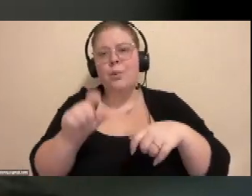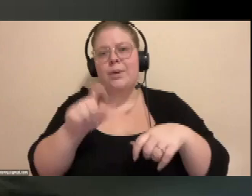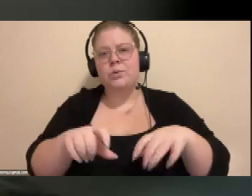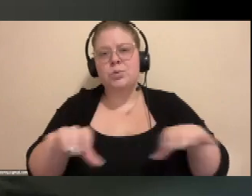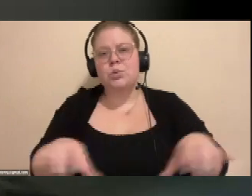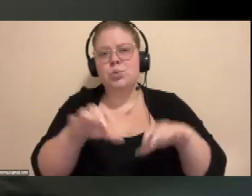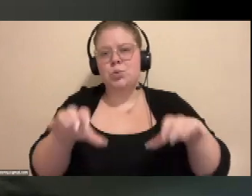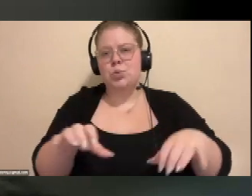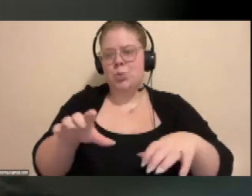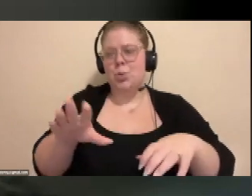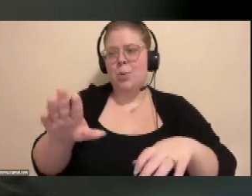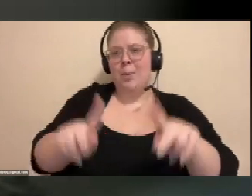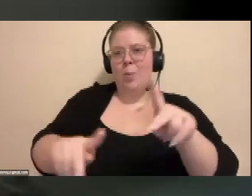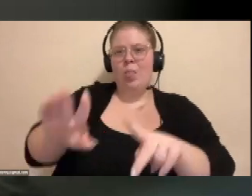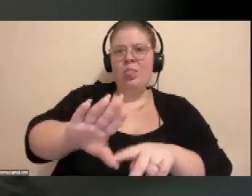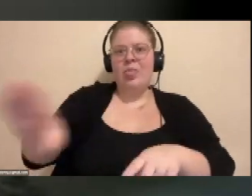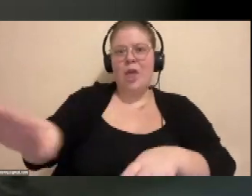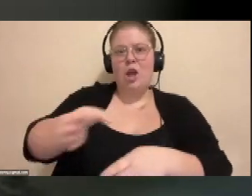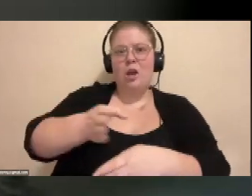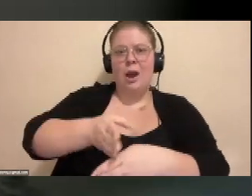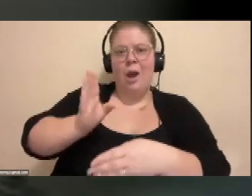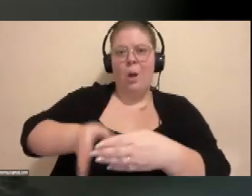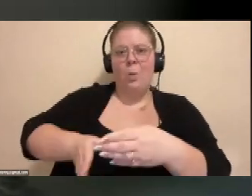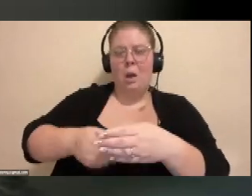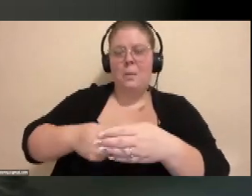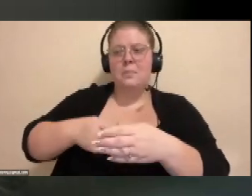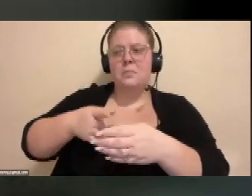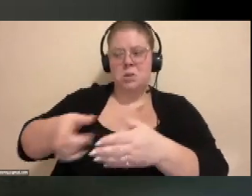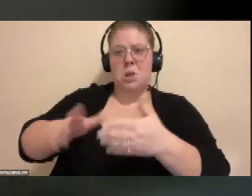people experience from community living,